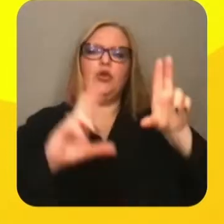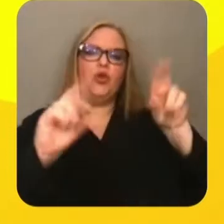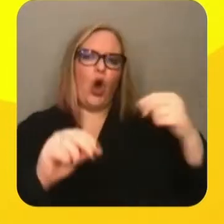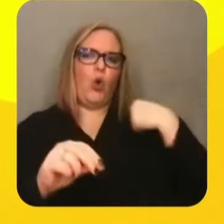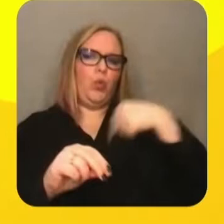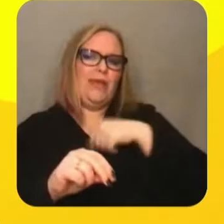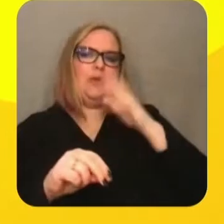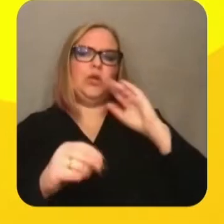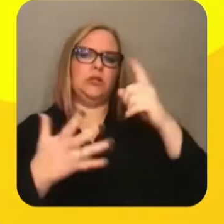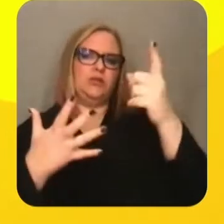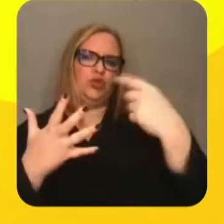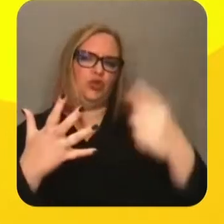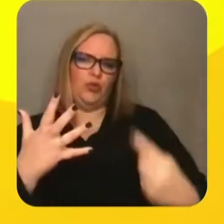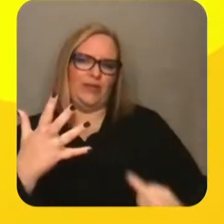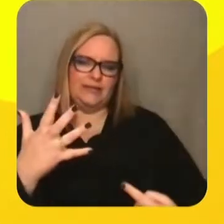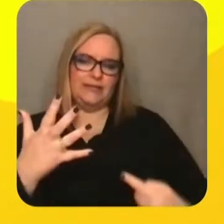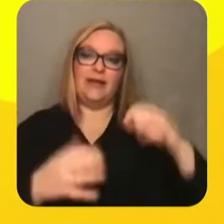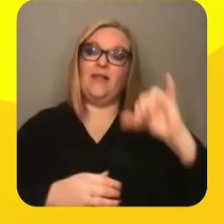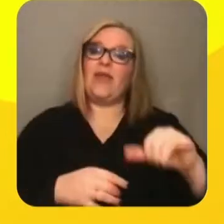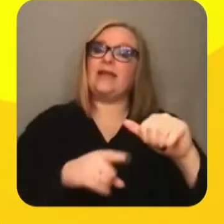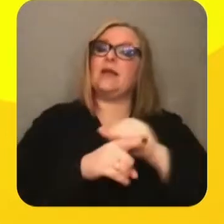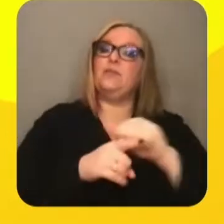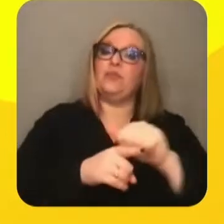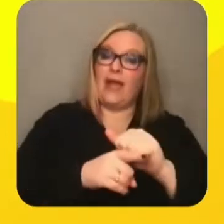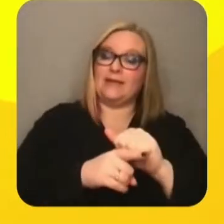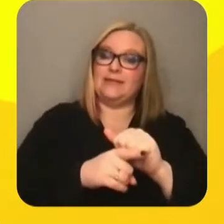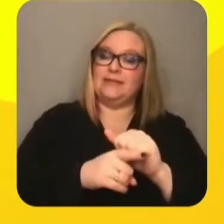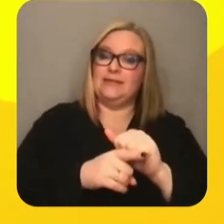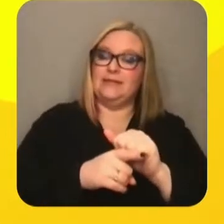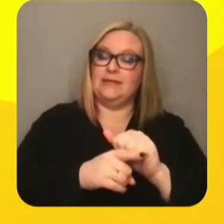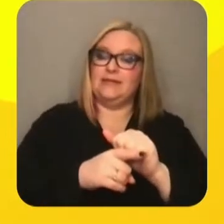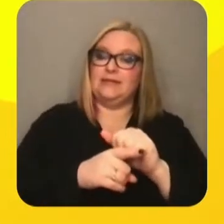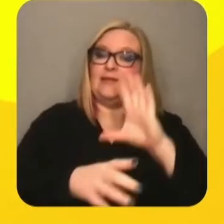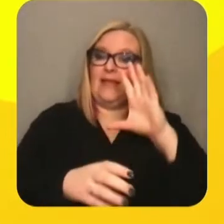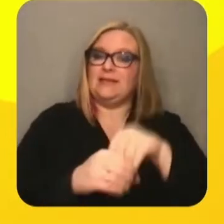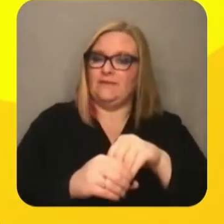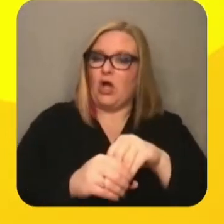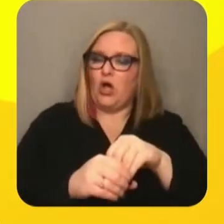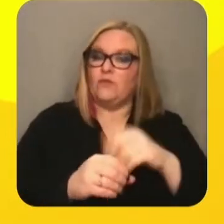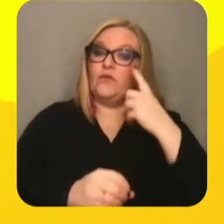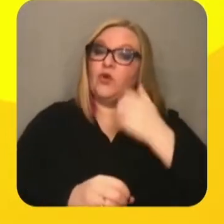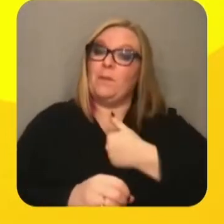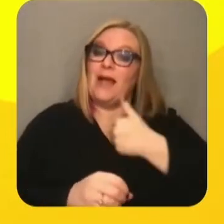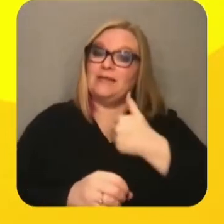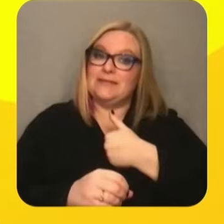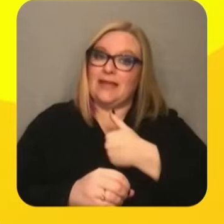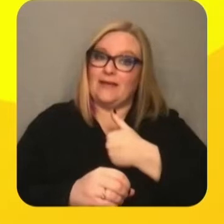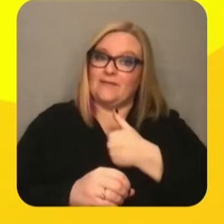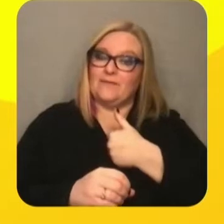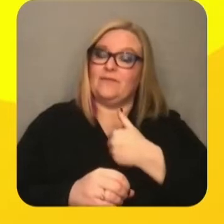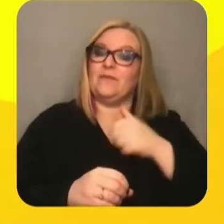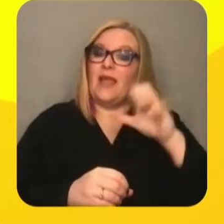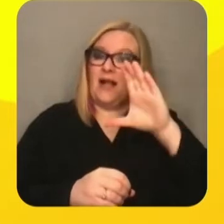And so it's the practices in the pieces there, because for me, as a Series B growth company, we are growing our data stack.